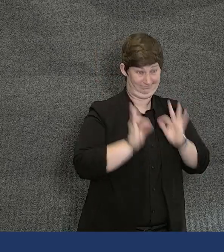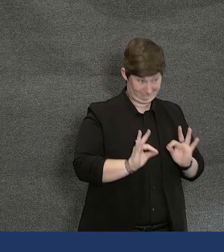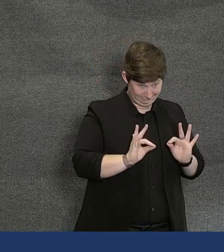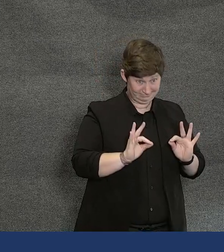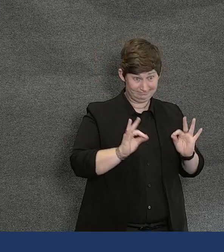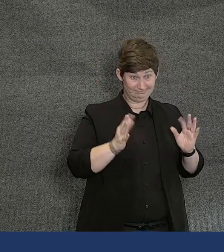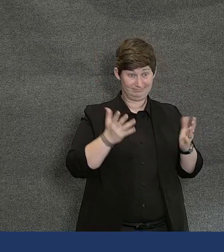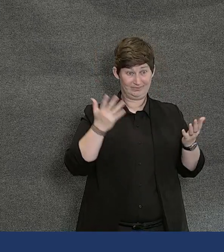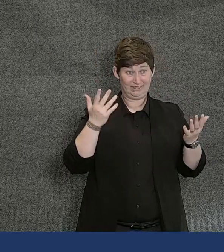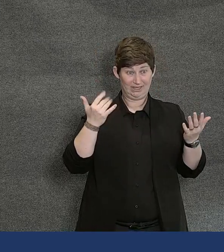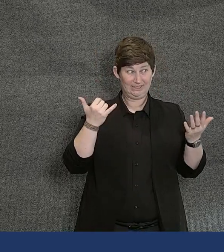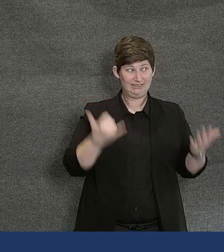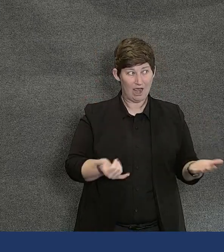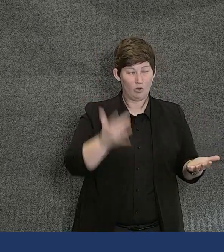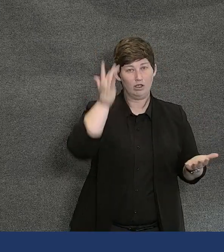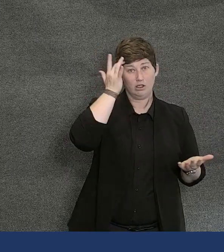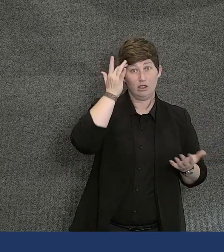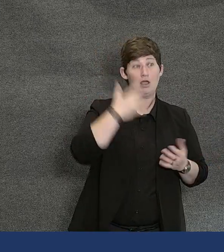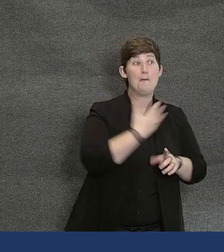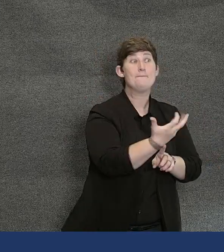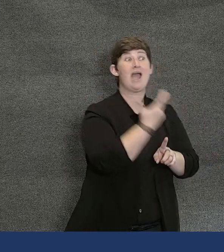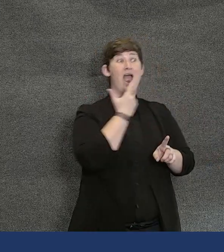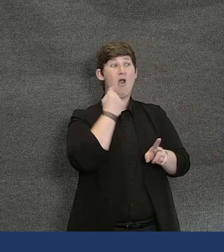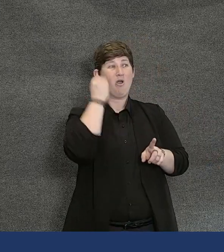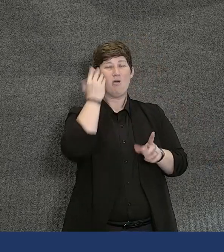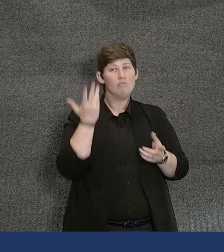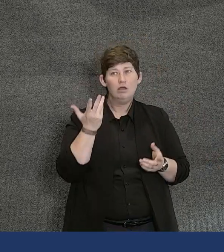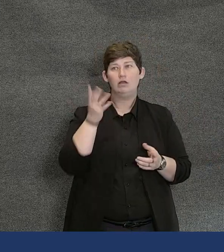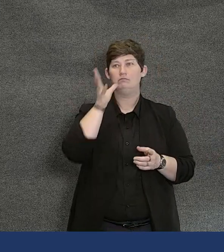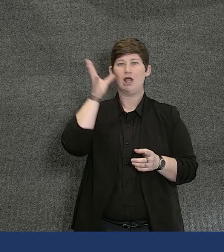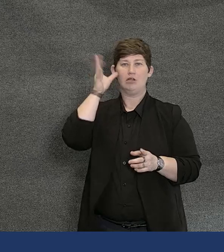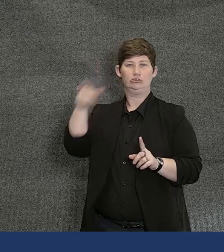And then other days I could get transportation to and from. So it kind of depended.